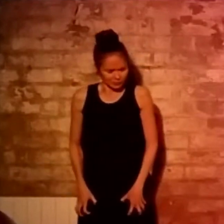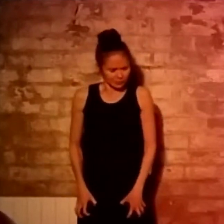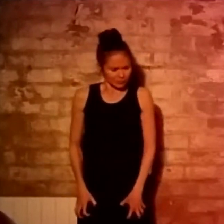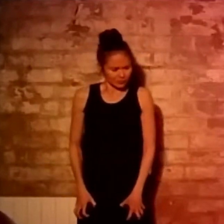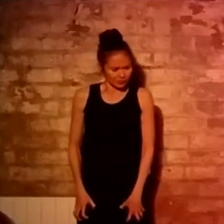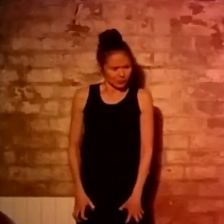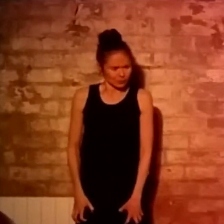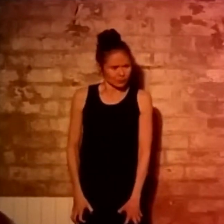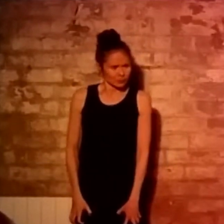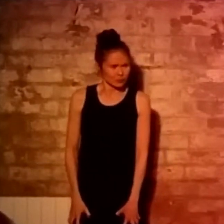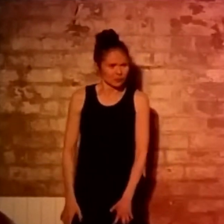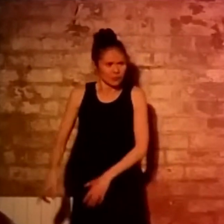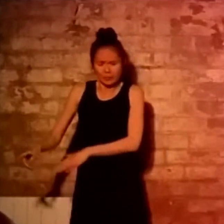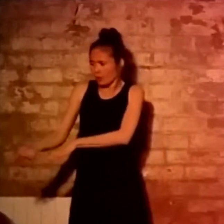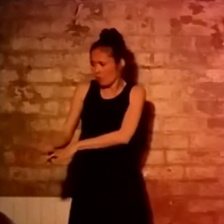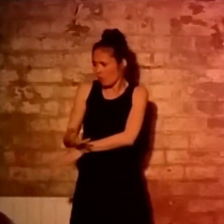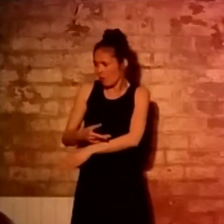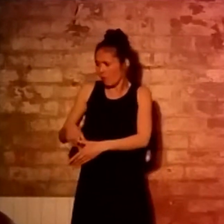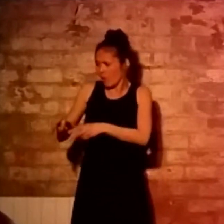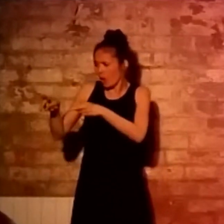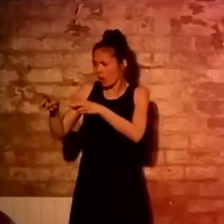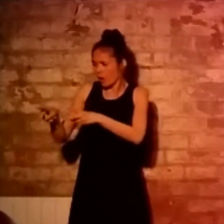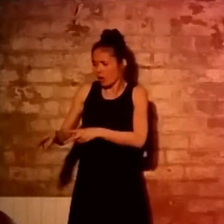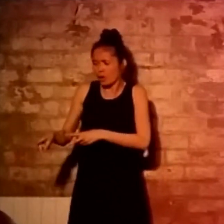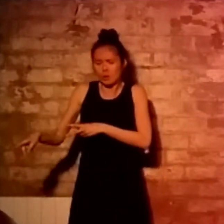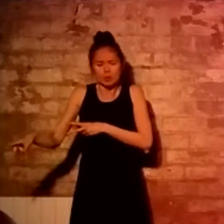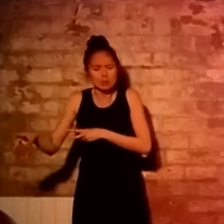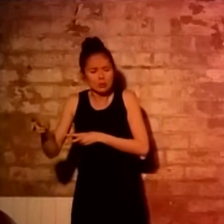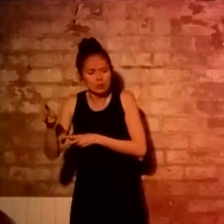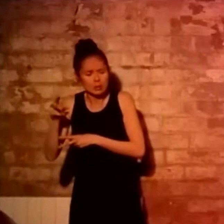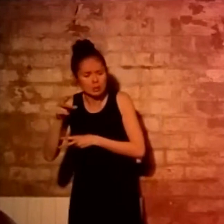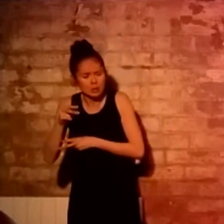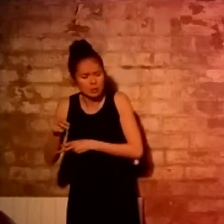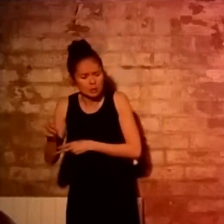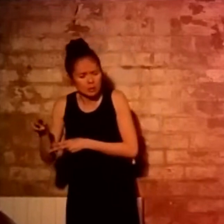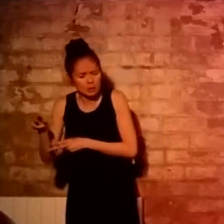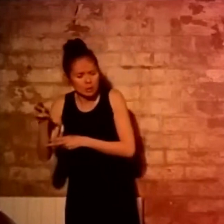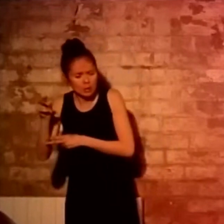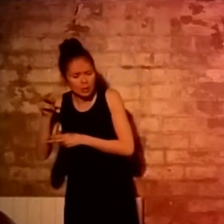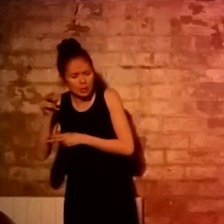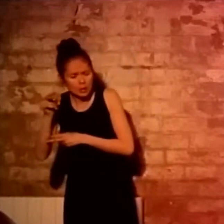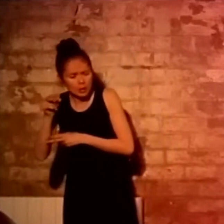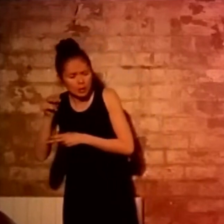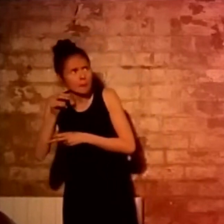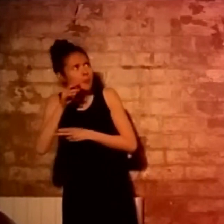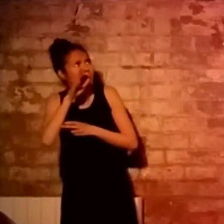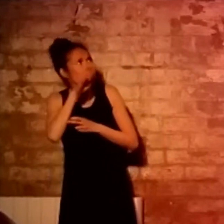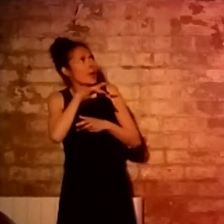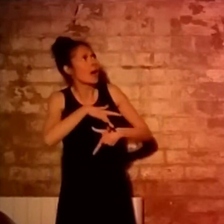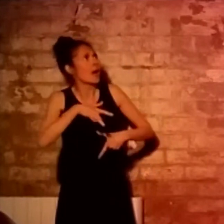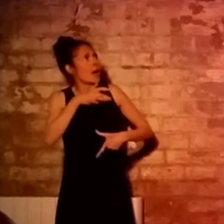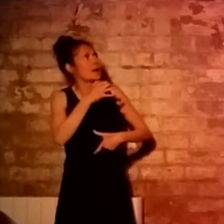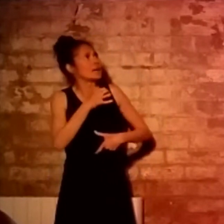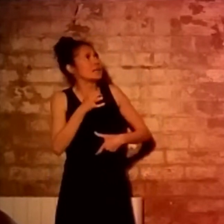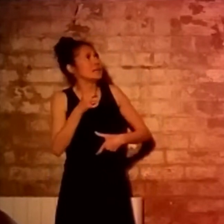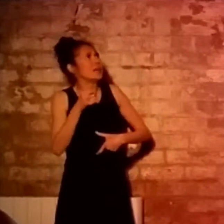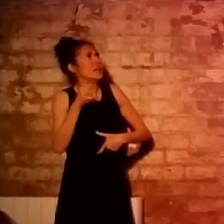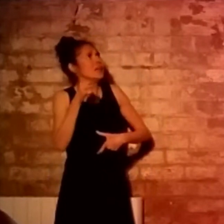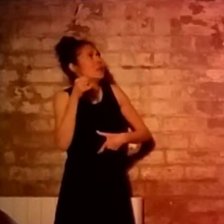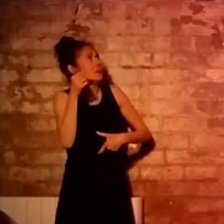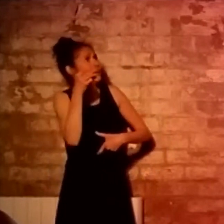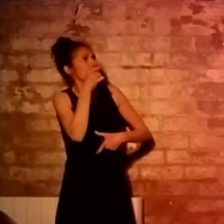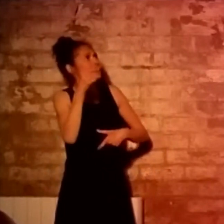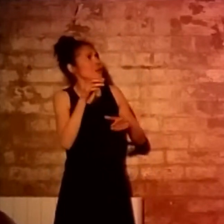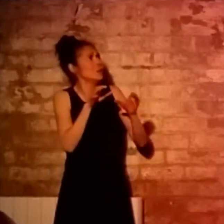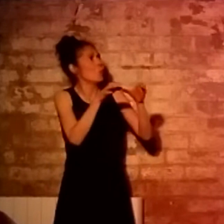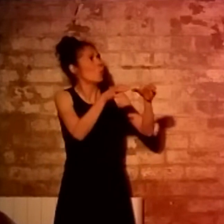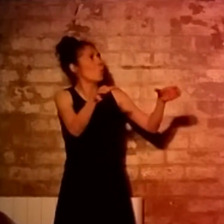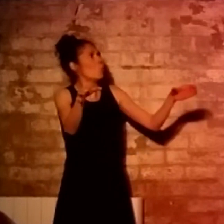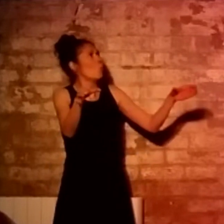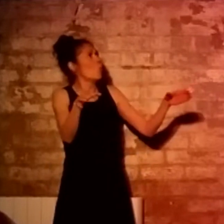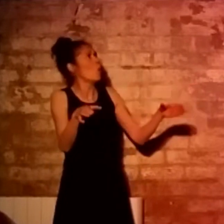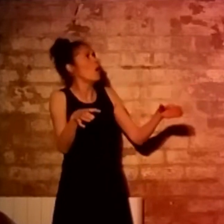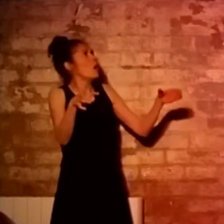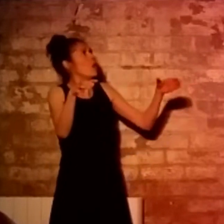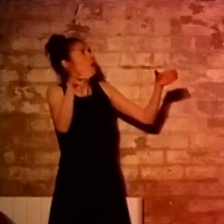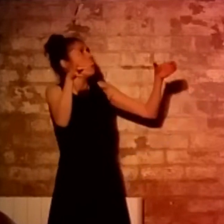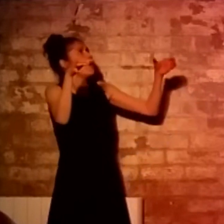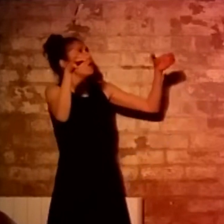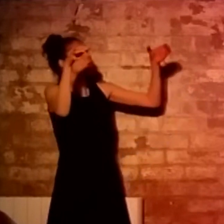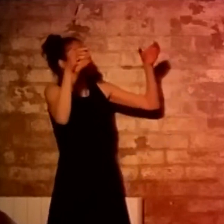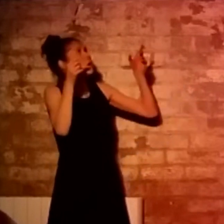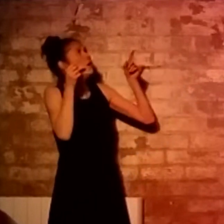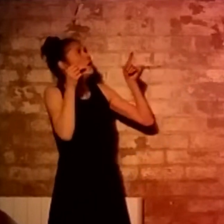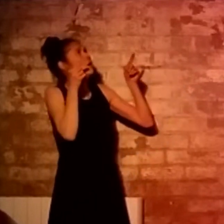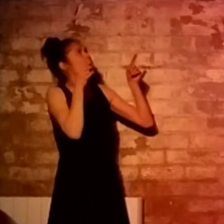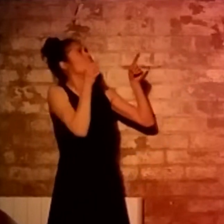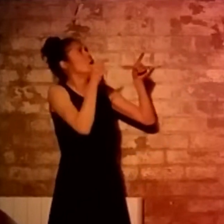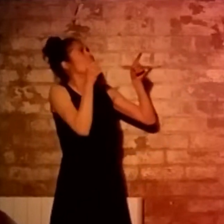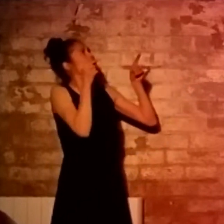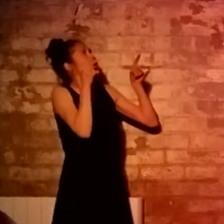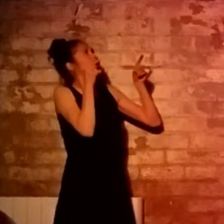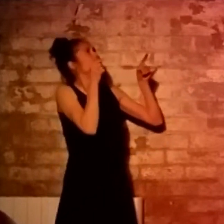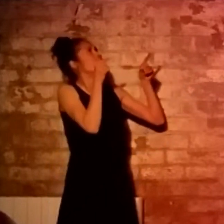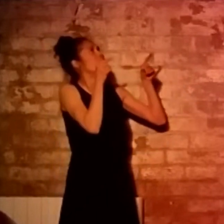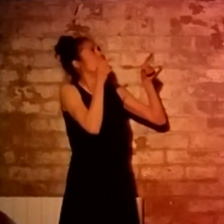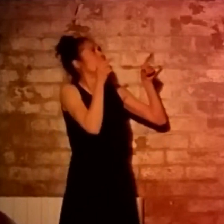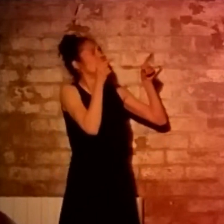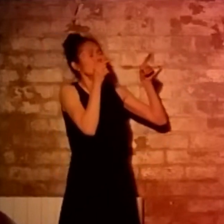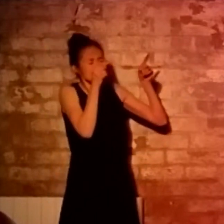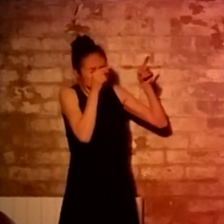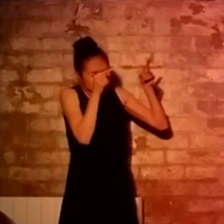Prior to thy departing, I heard your voice whisper, “Achilles, the walls of Troy, the walls of Troy. Achilles.”